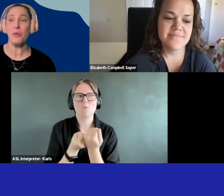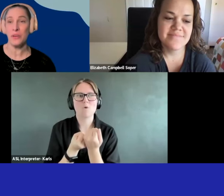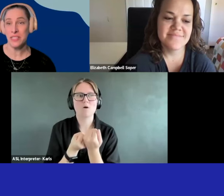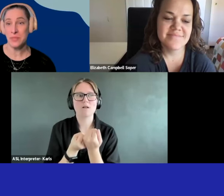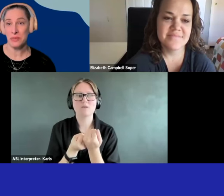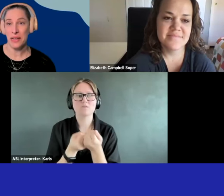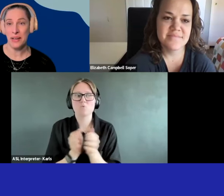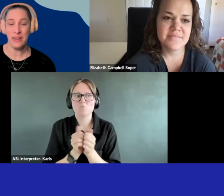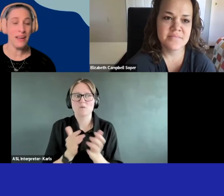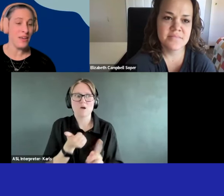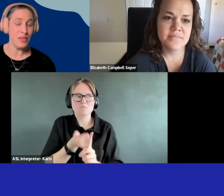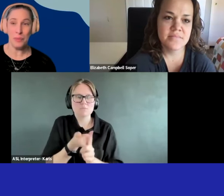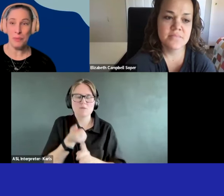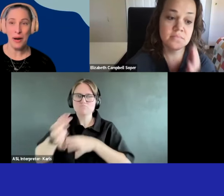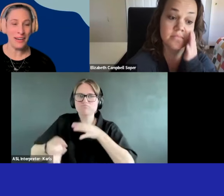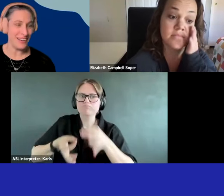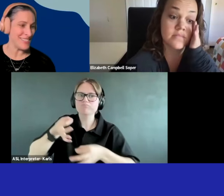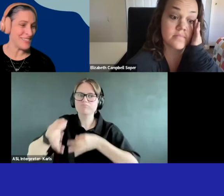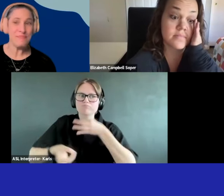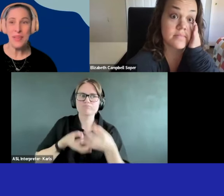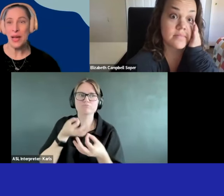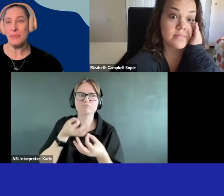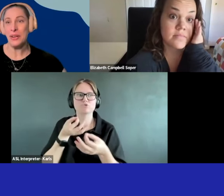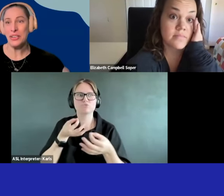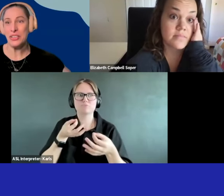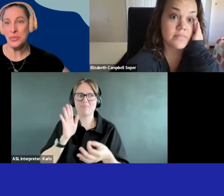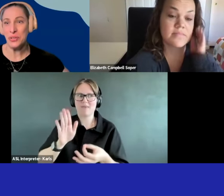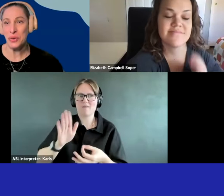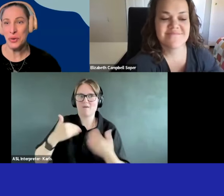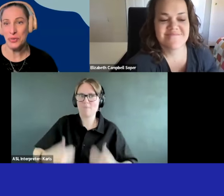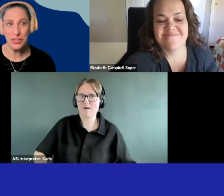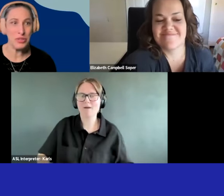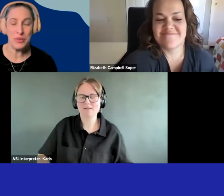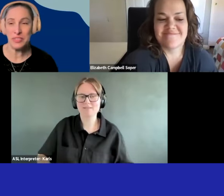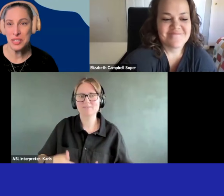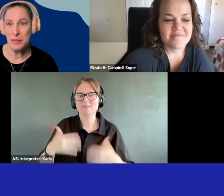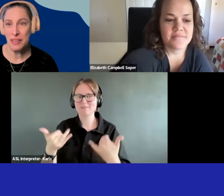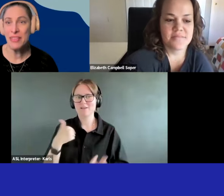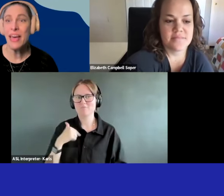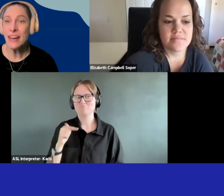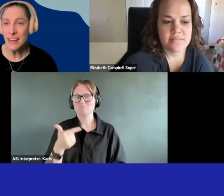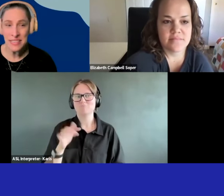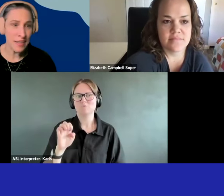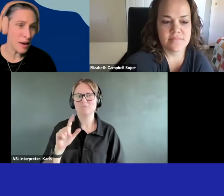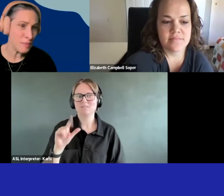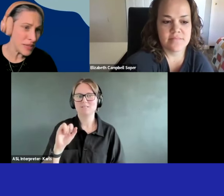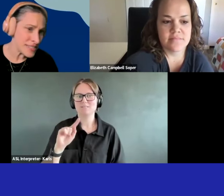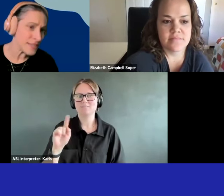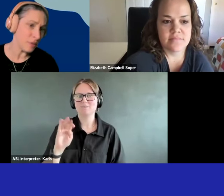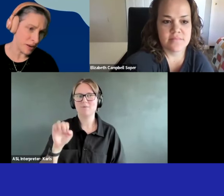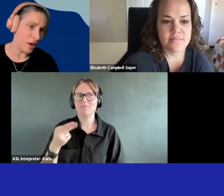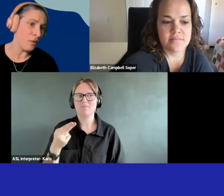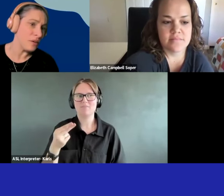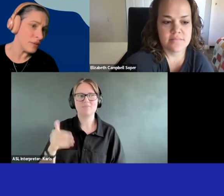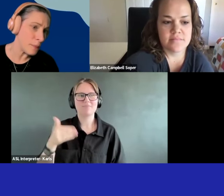or explain their bodies. And I'm going to turn it over to Elizabeth. Next slide, please. There we go.